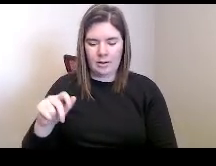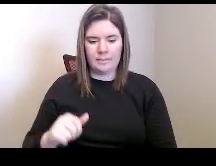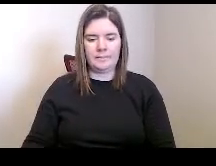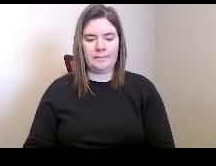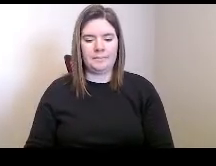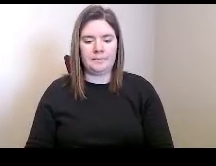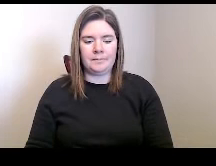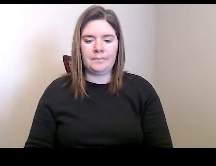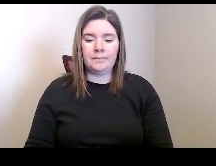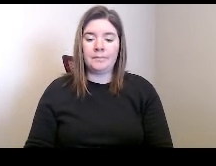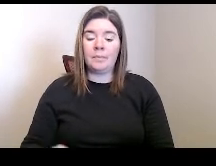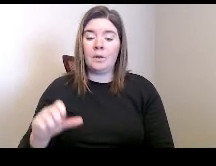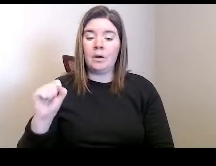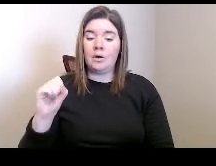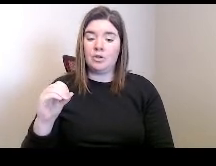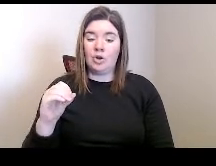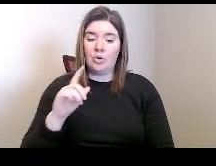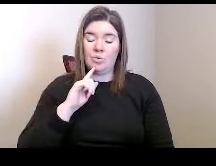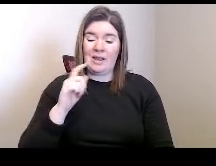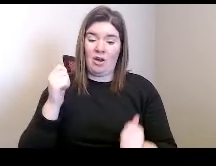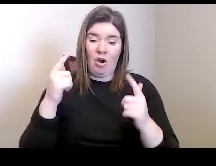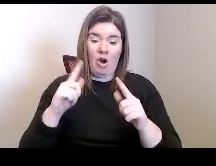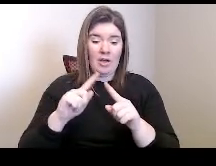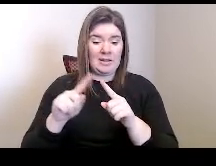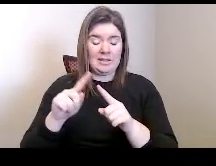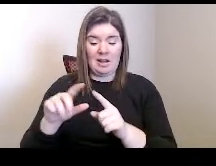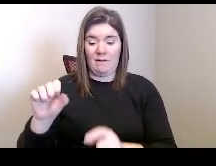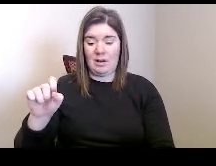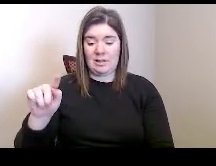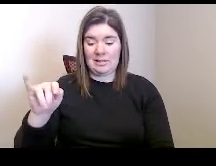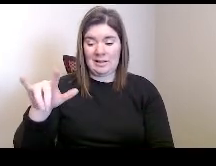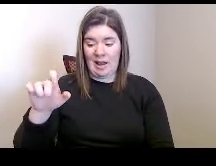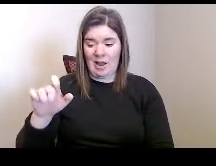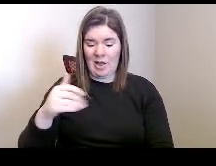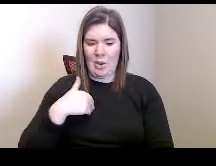So, all of the styles appear on the home tab, so I'm going to navigate to that.